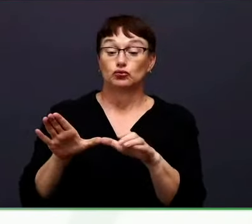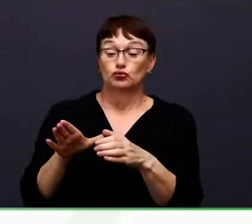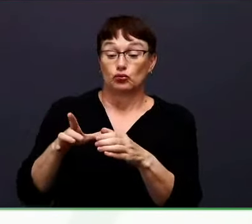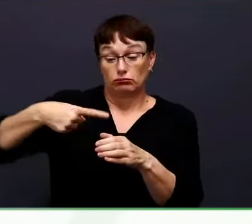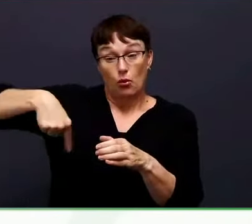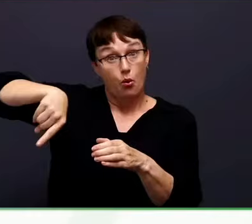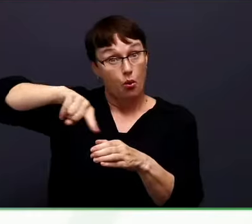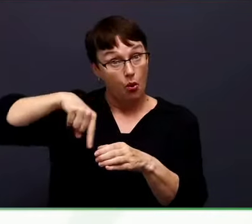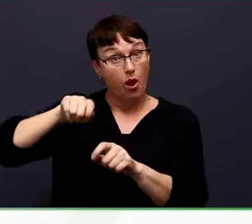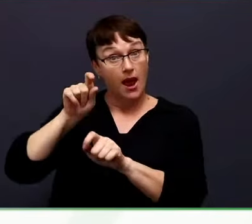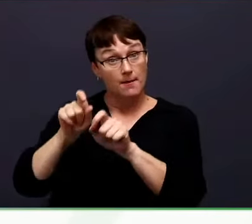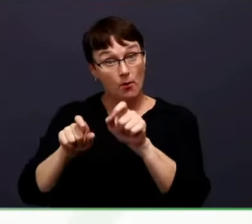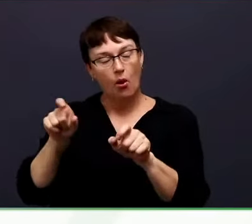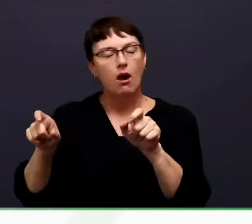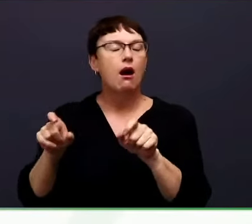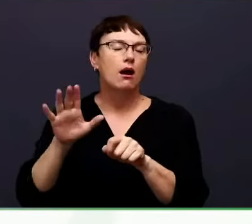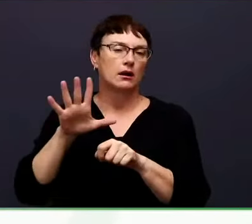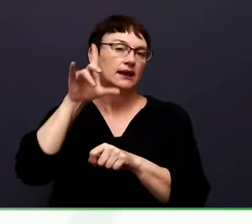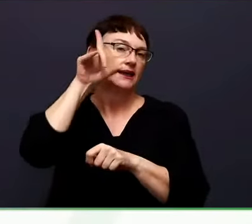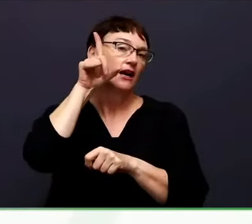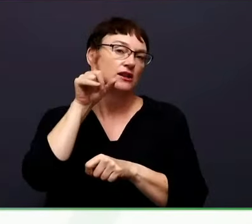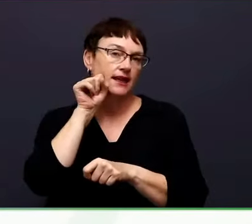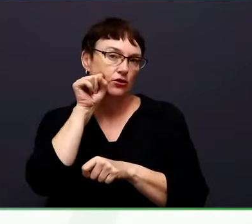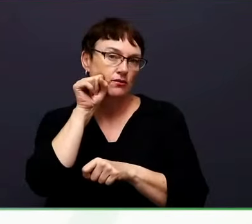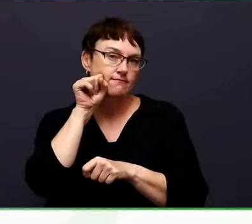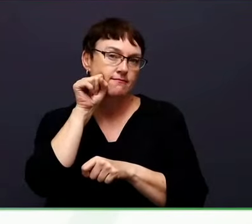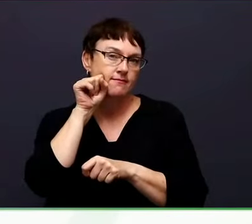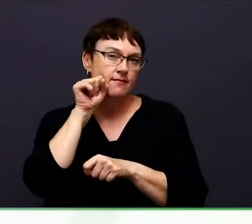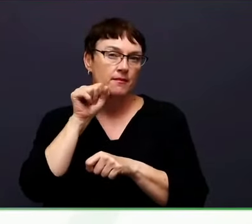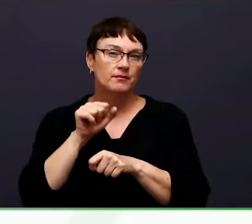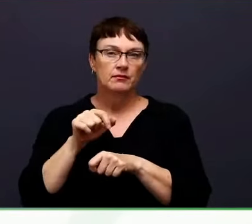at regular intervals to advocate.